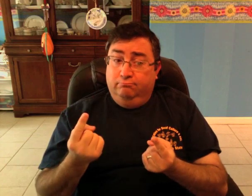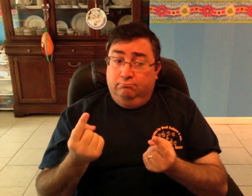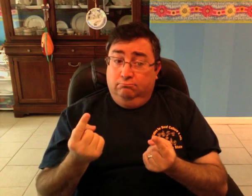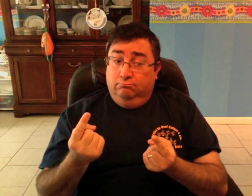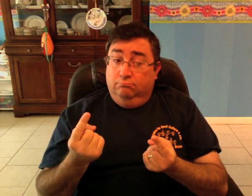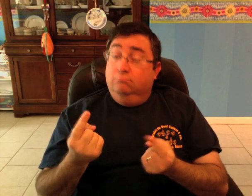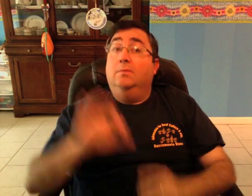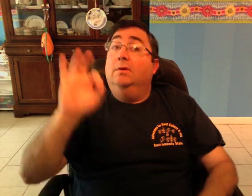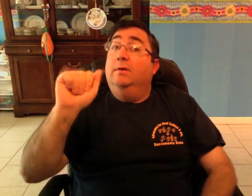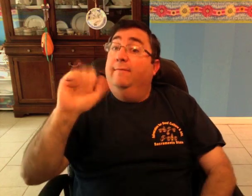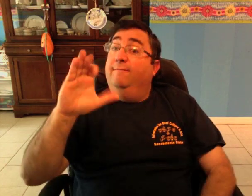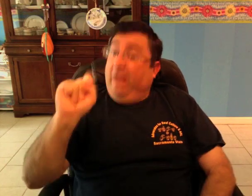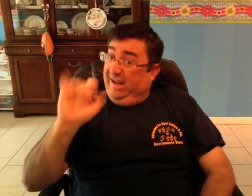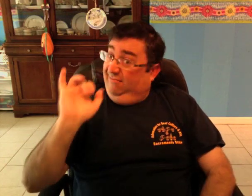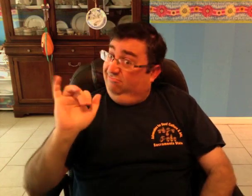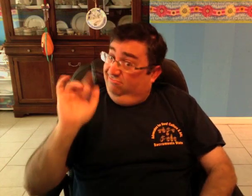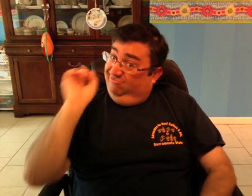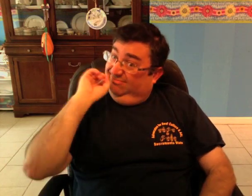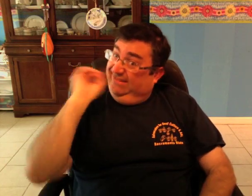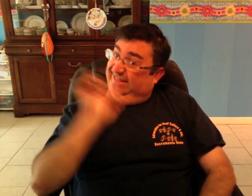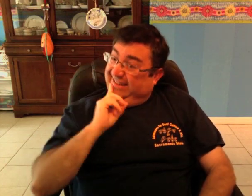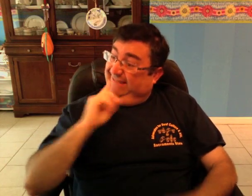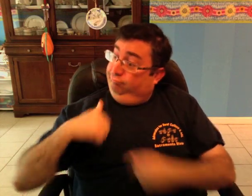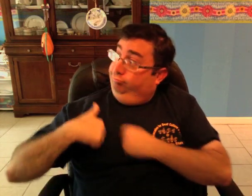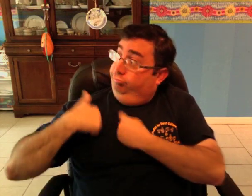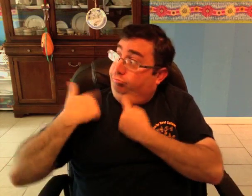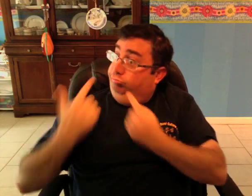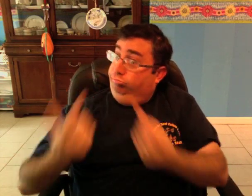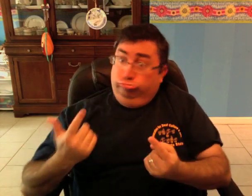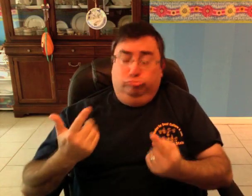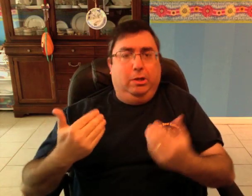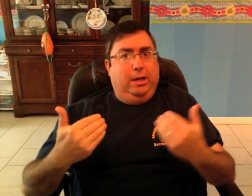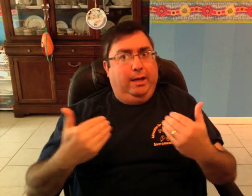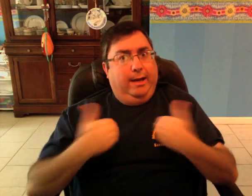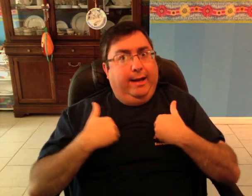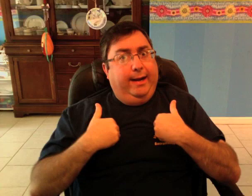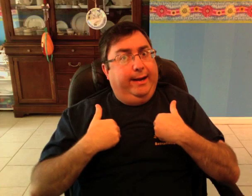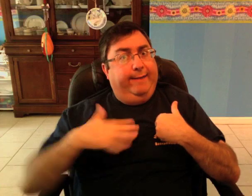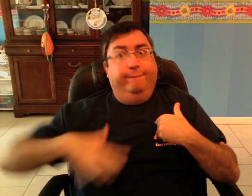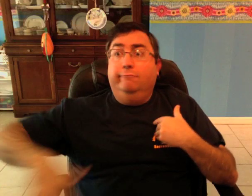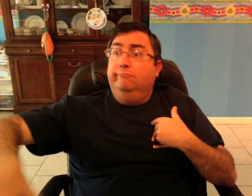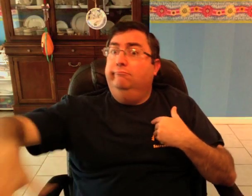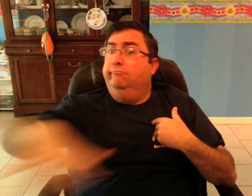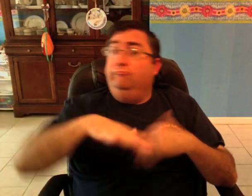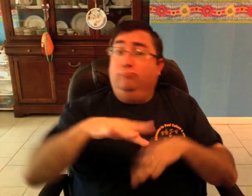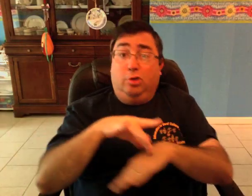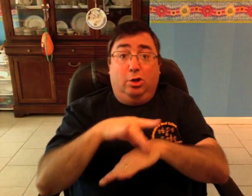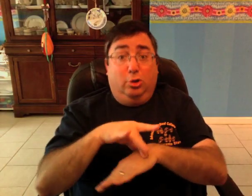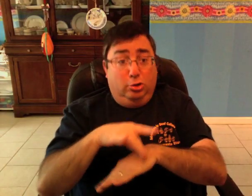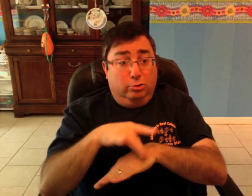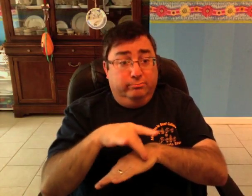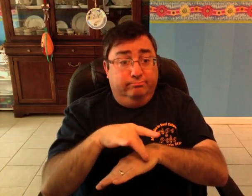The fact that we do have Deaf people on Earth